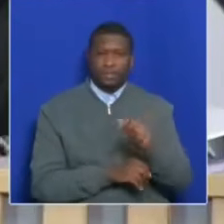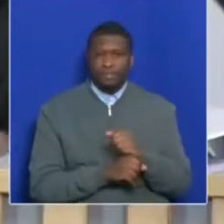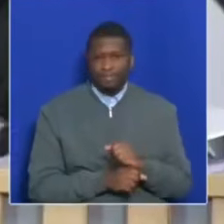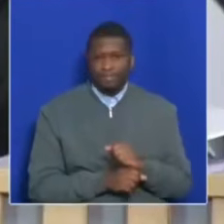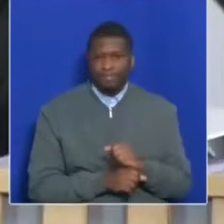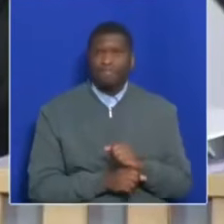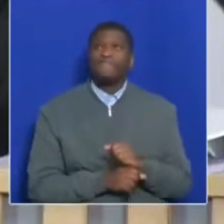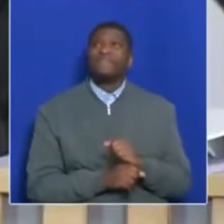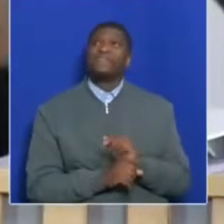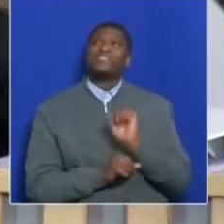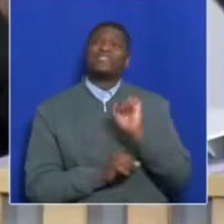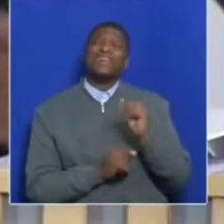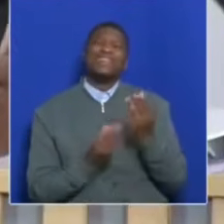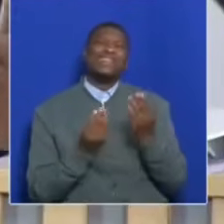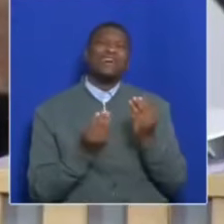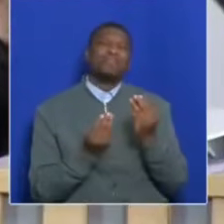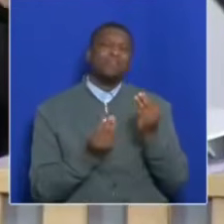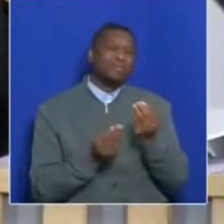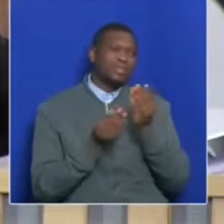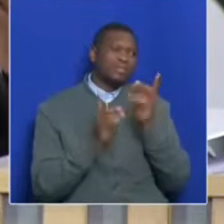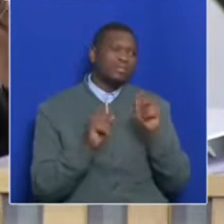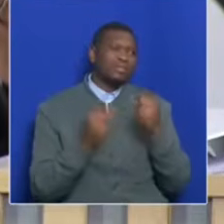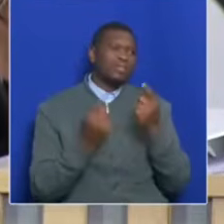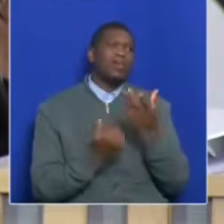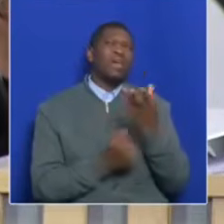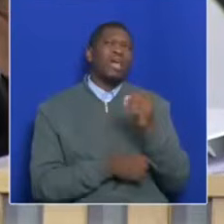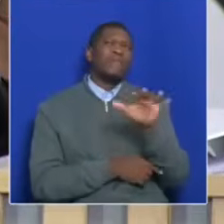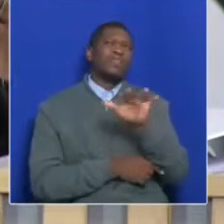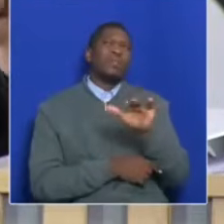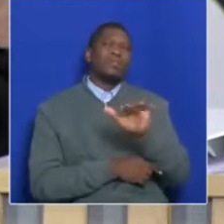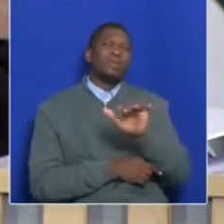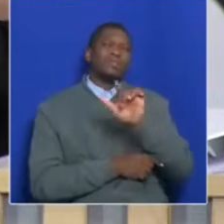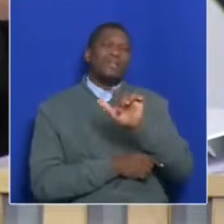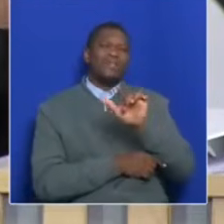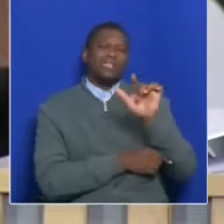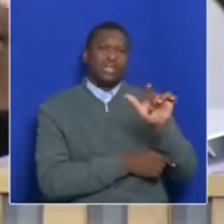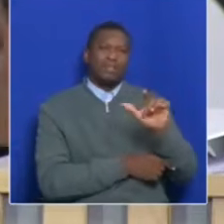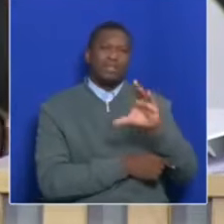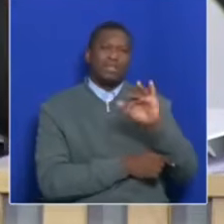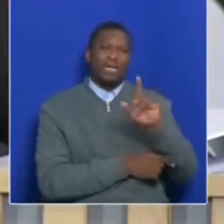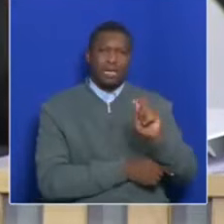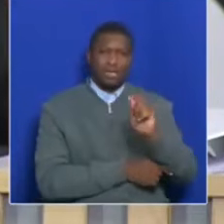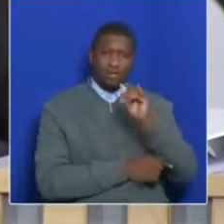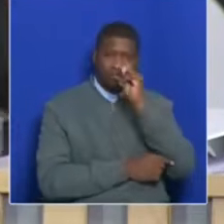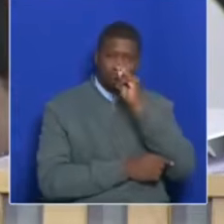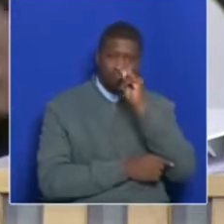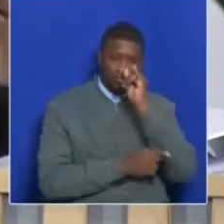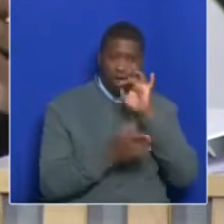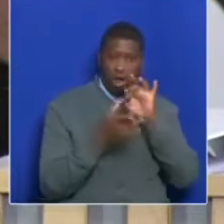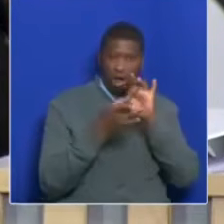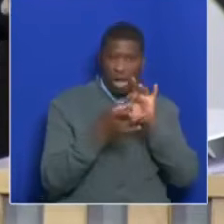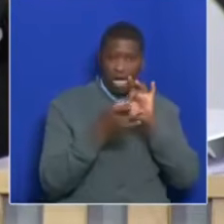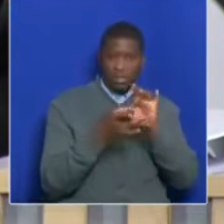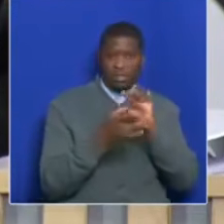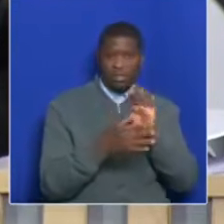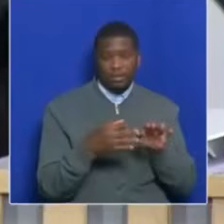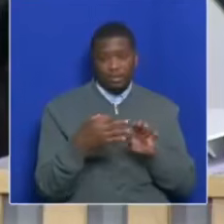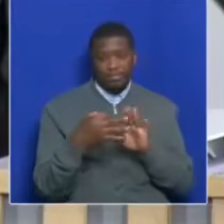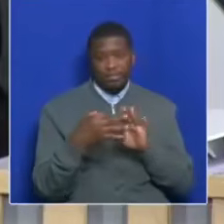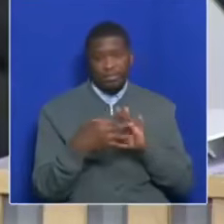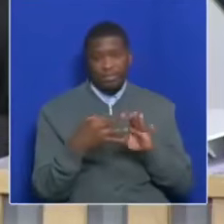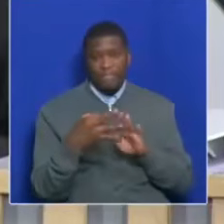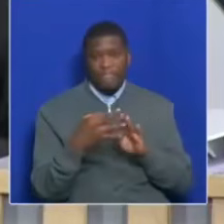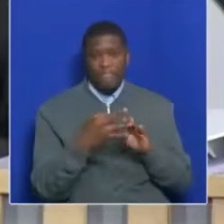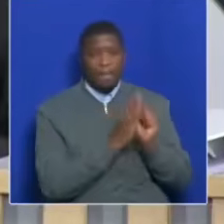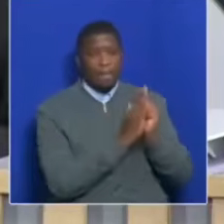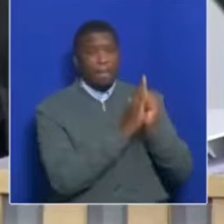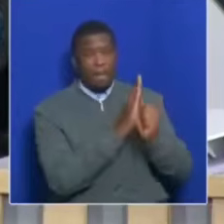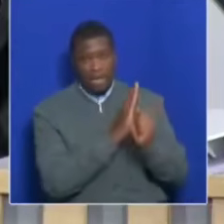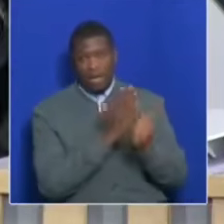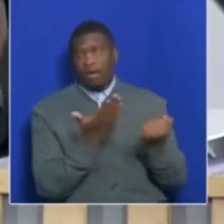those 77 is cash in transit uh drug related and uh murder and and and uh cases related to the